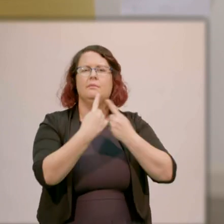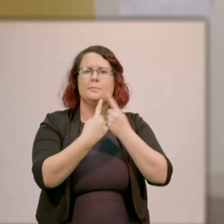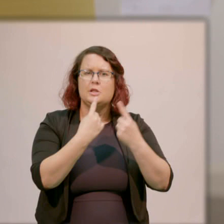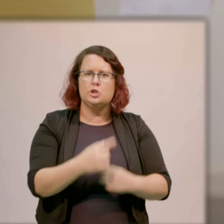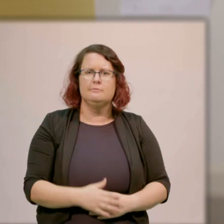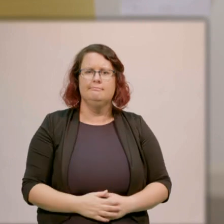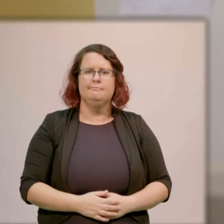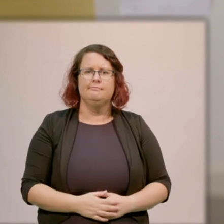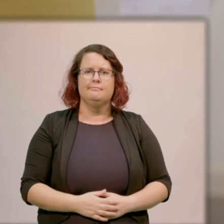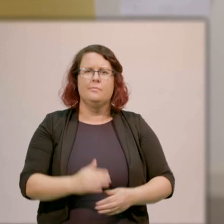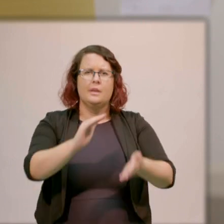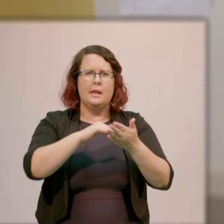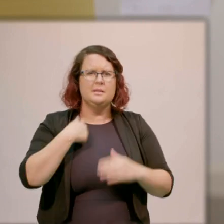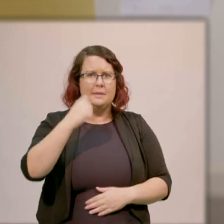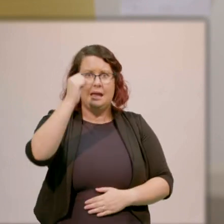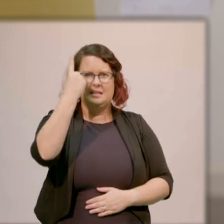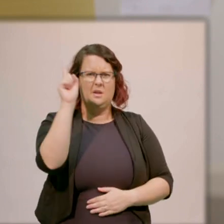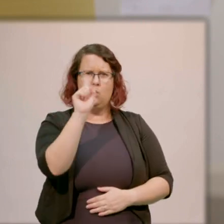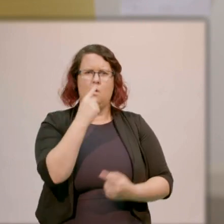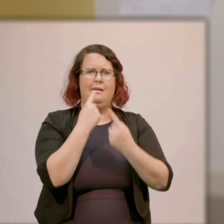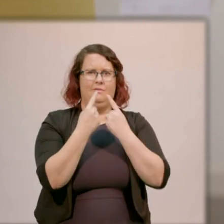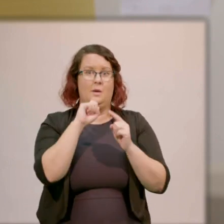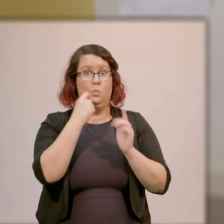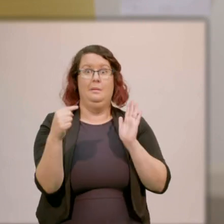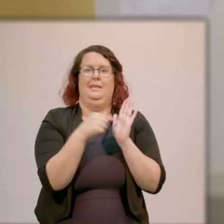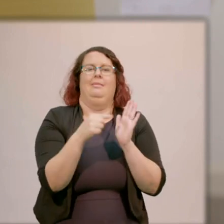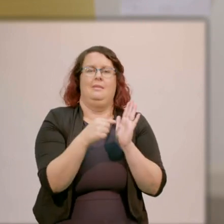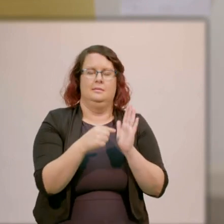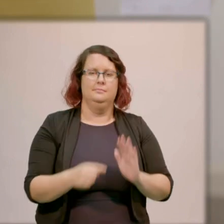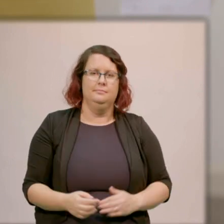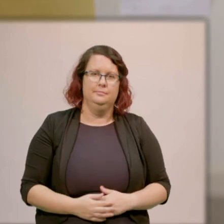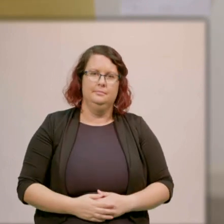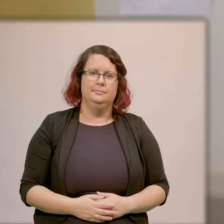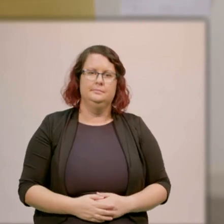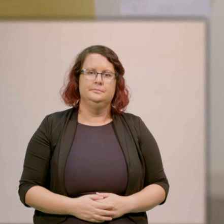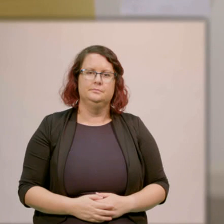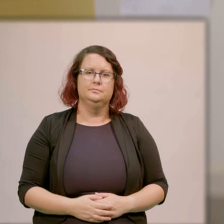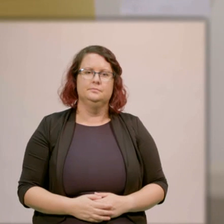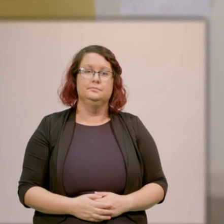It also builds my understanding about what is in the news report when I read it.